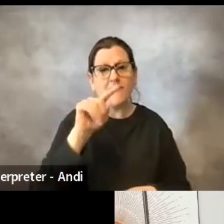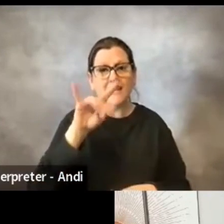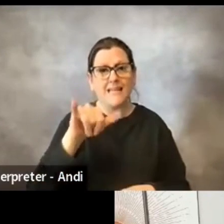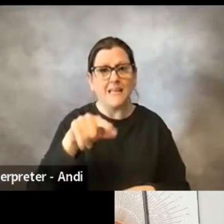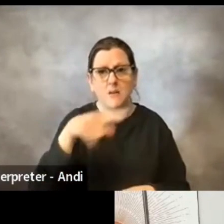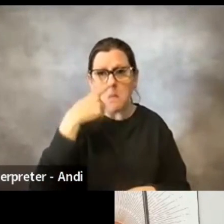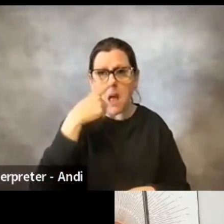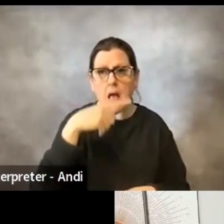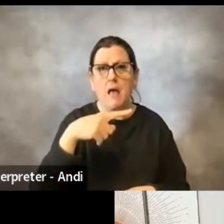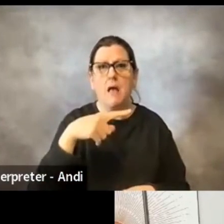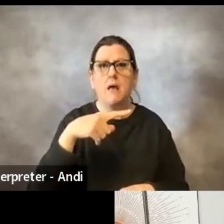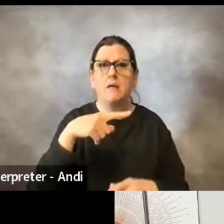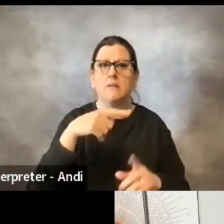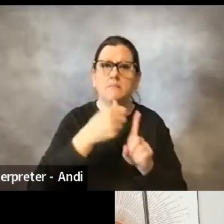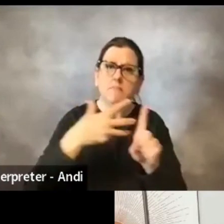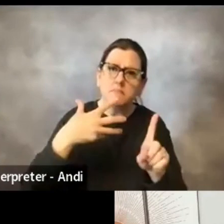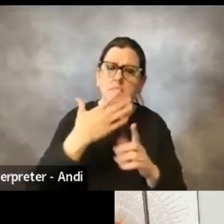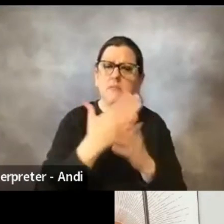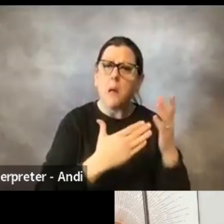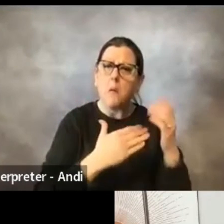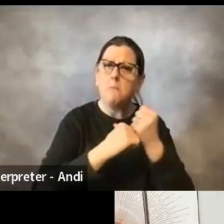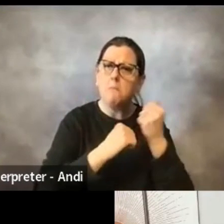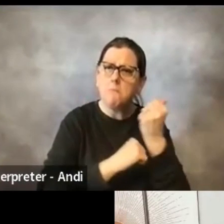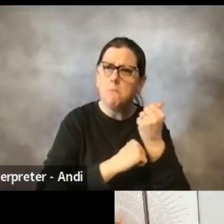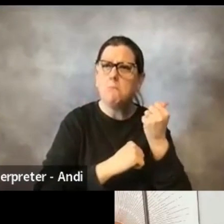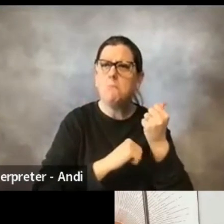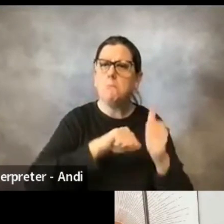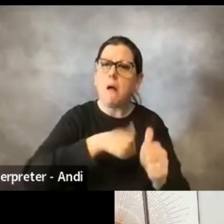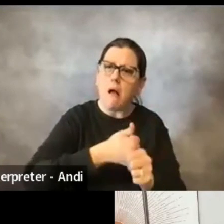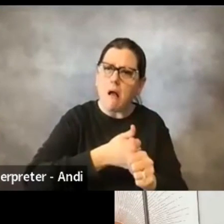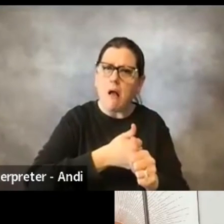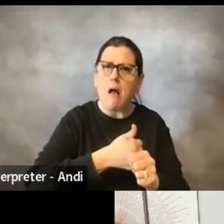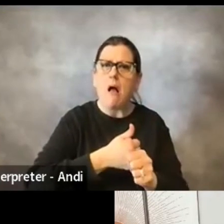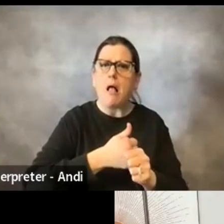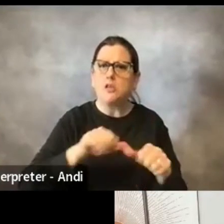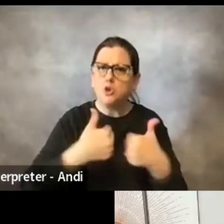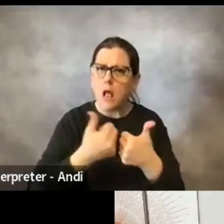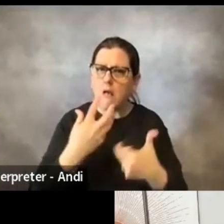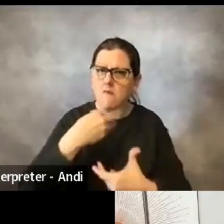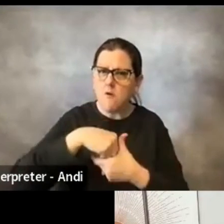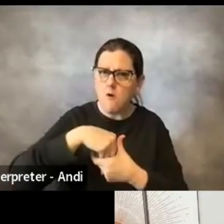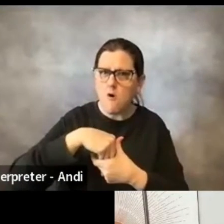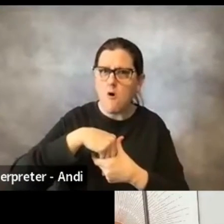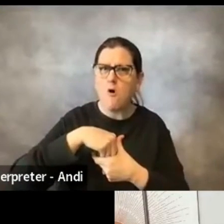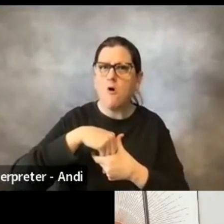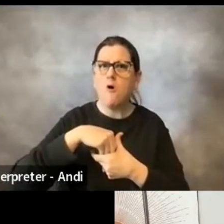laying the foundation a bit there and talking about how challenging it is to support, you know, people that have